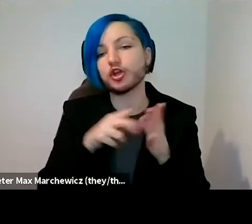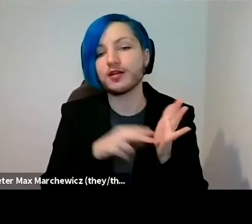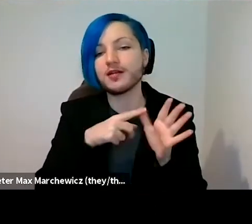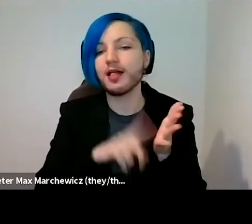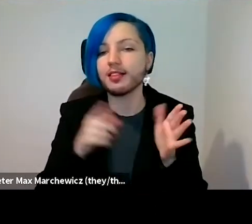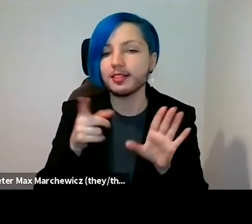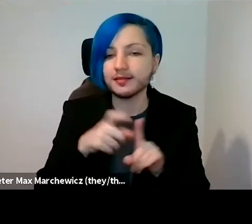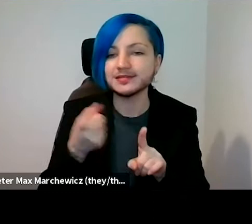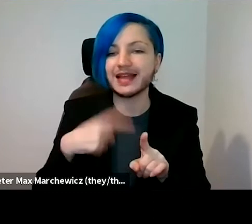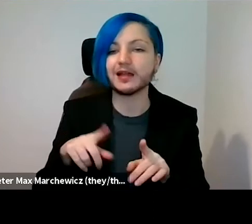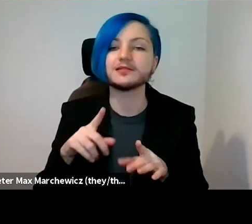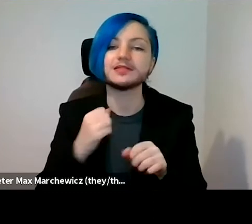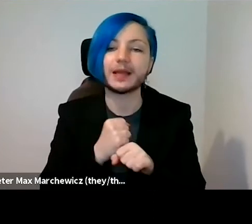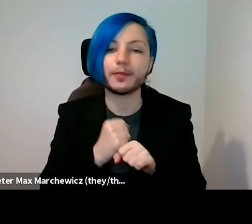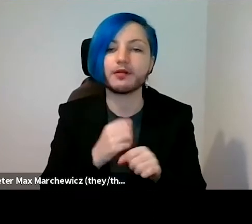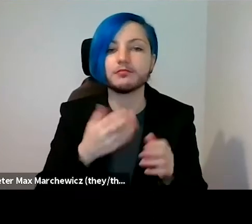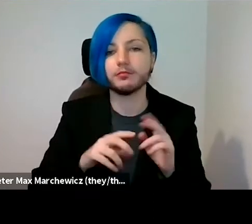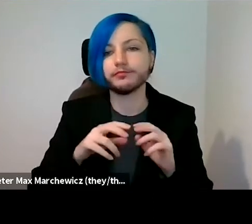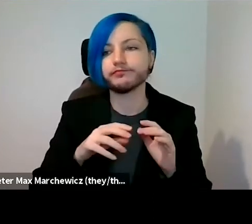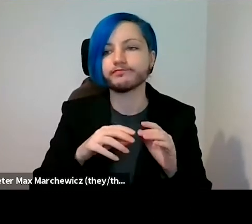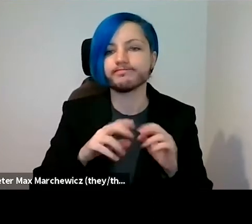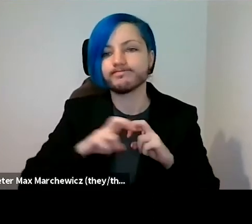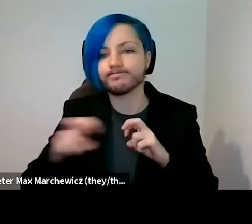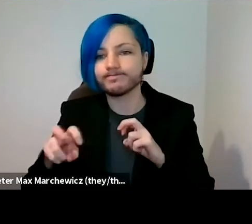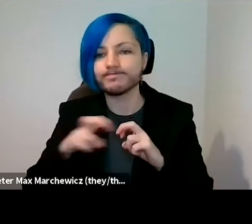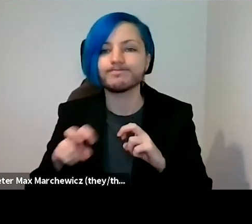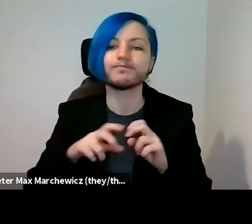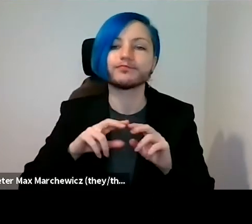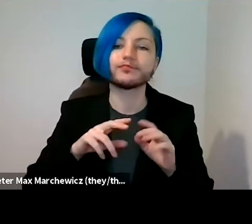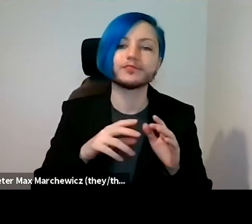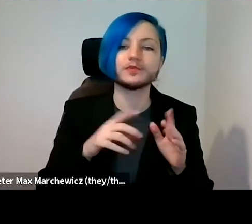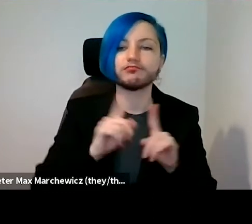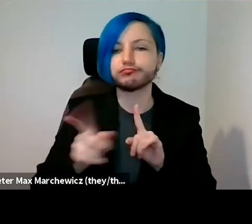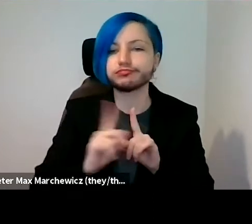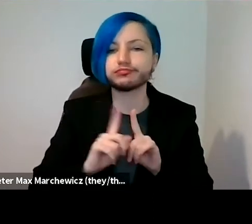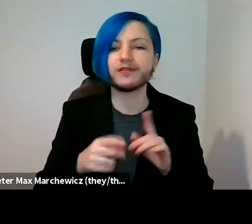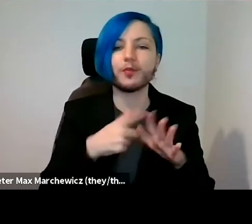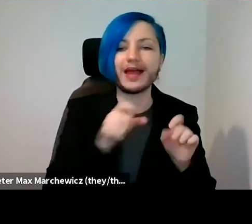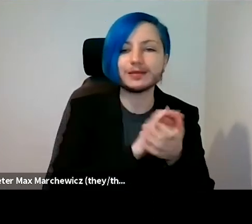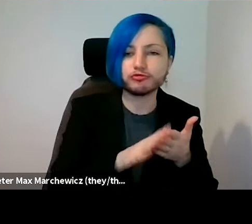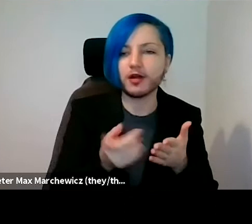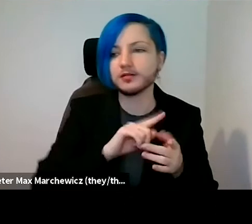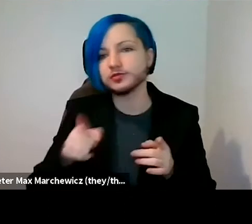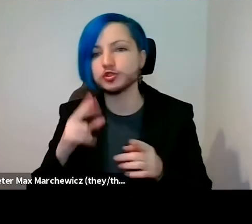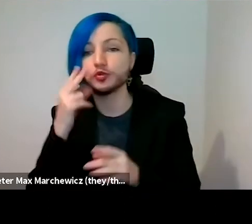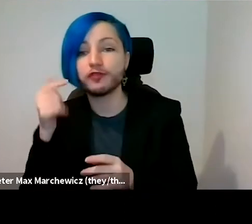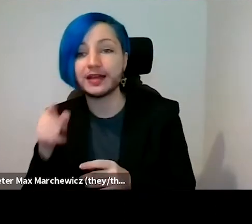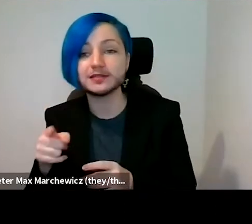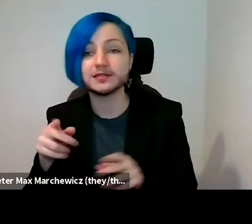every year after 1815, to look for shawl designs. Right, in this connection, let me see,